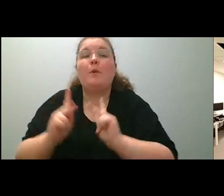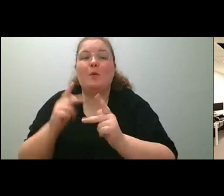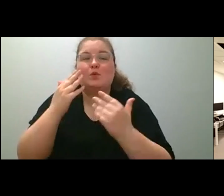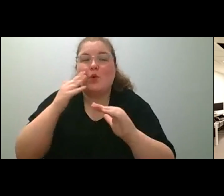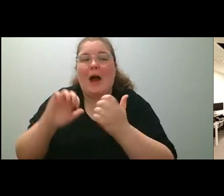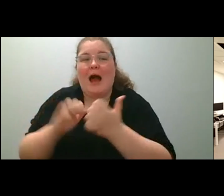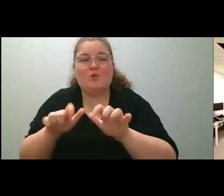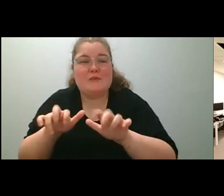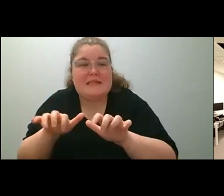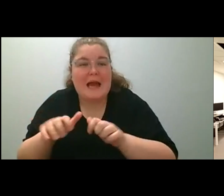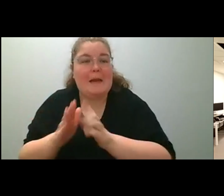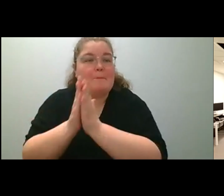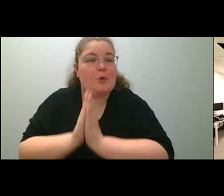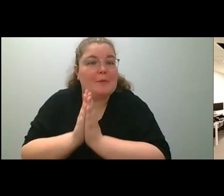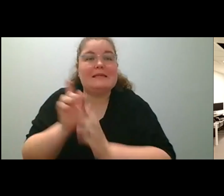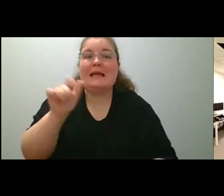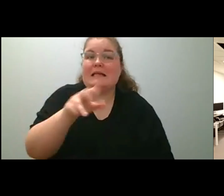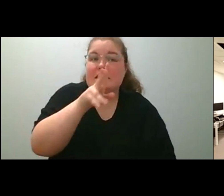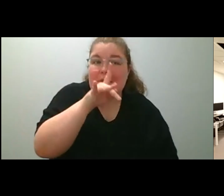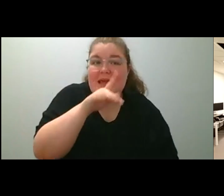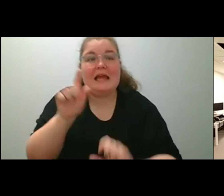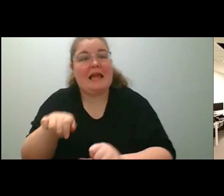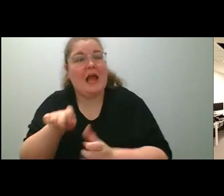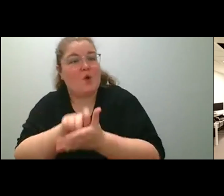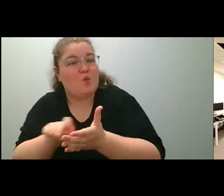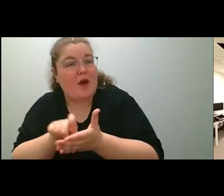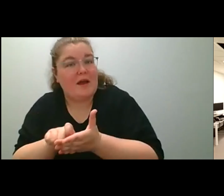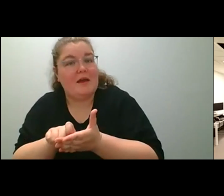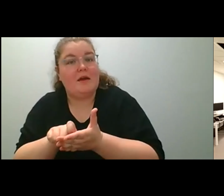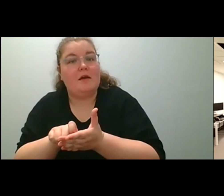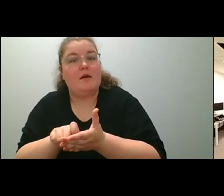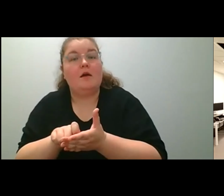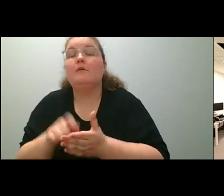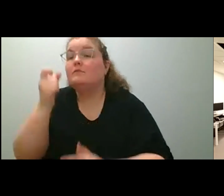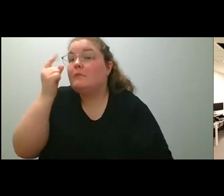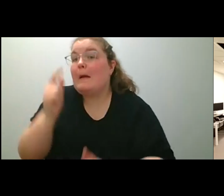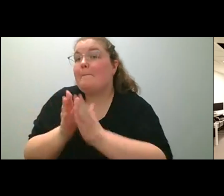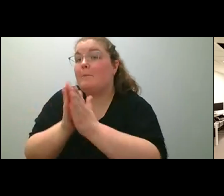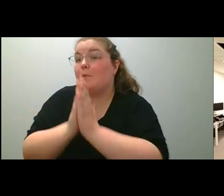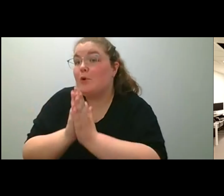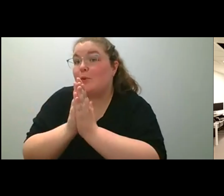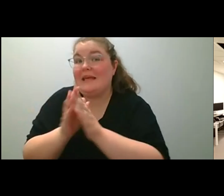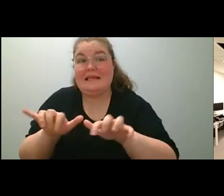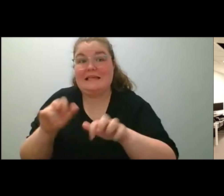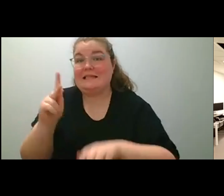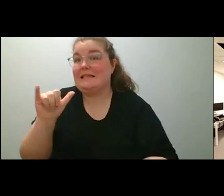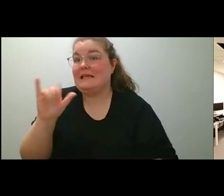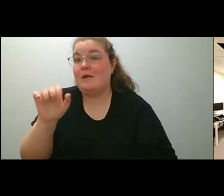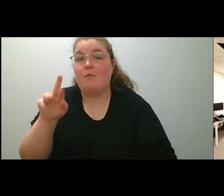They speak it, they can write it but doing a Burmese keyboard layout, if it's something that you're not used to, is very difficult.